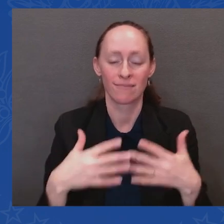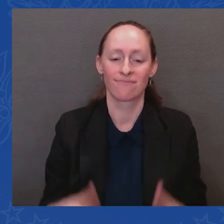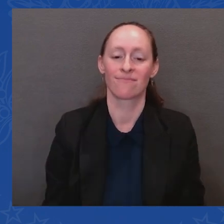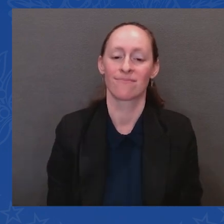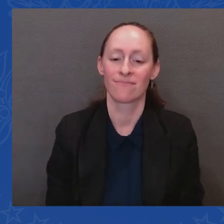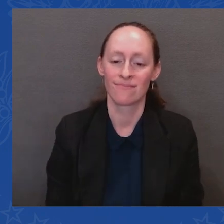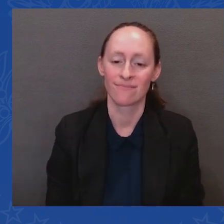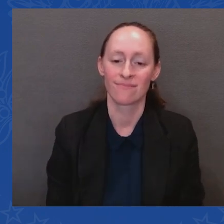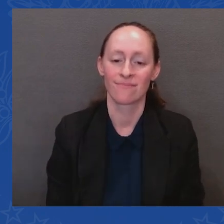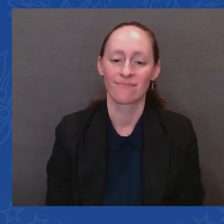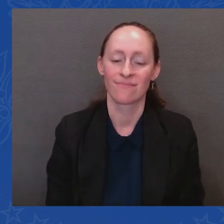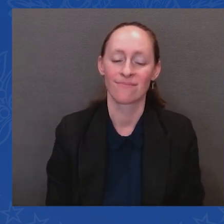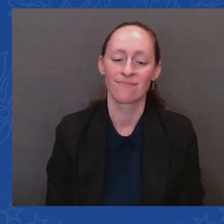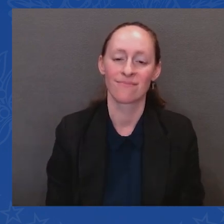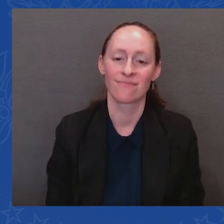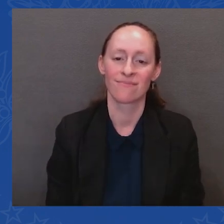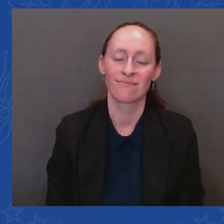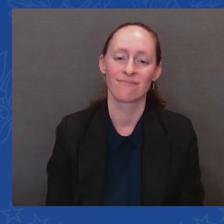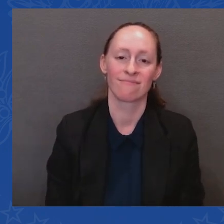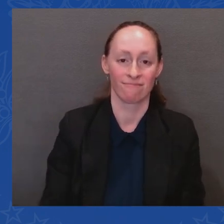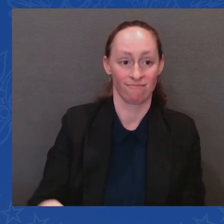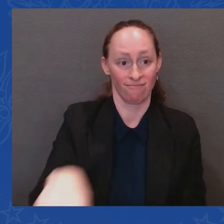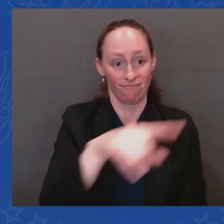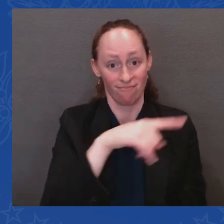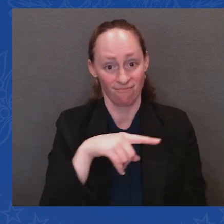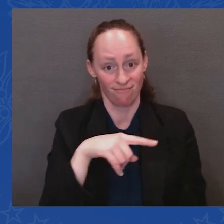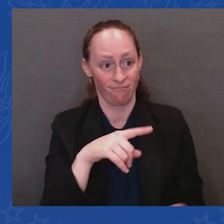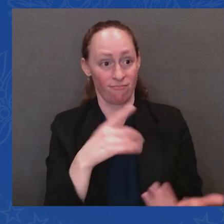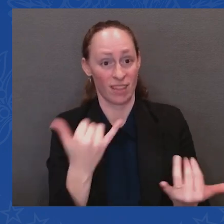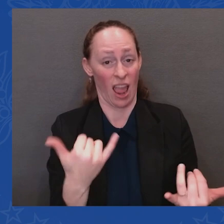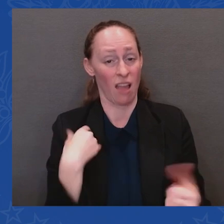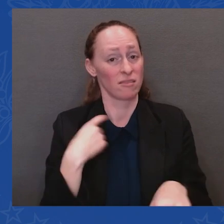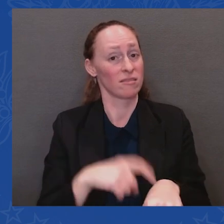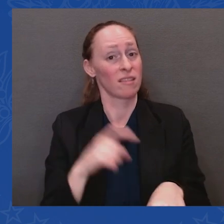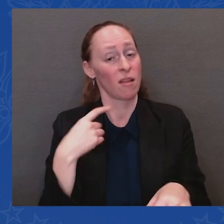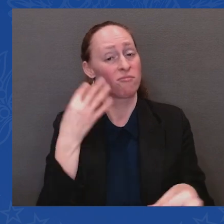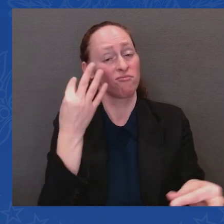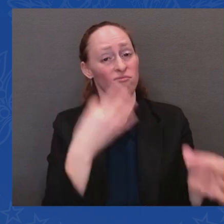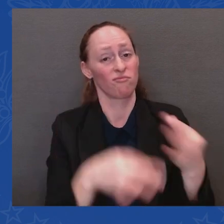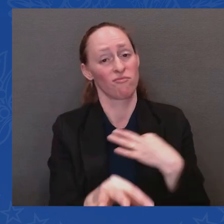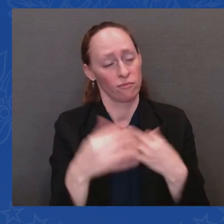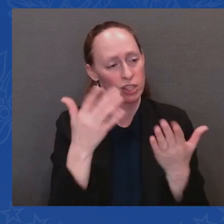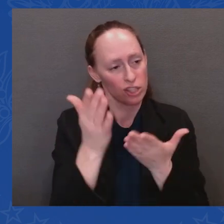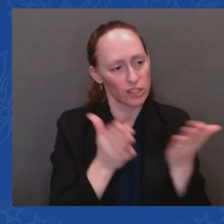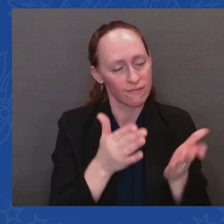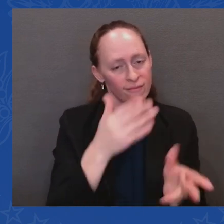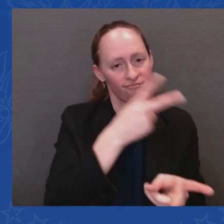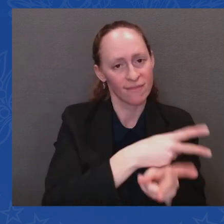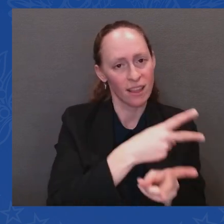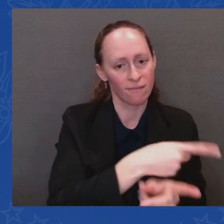as you have served us, as you continue to serve us. Each of us.